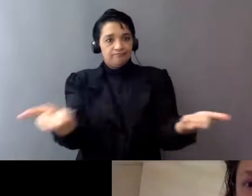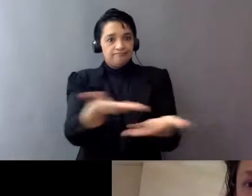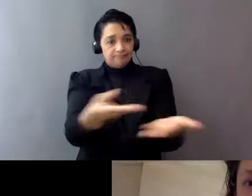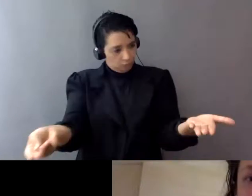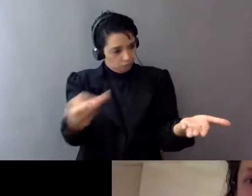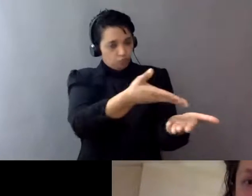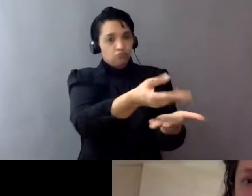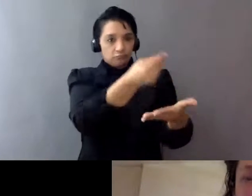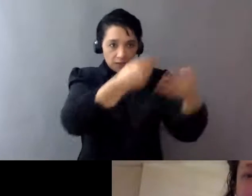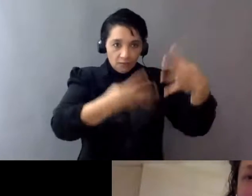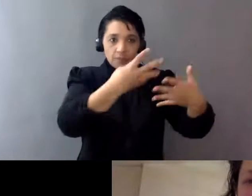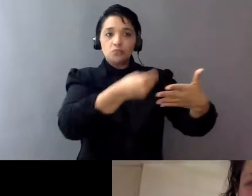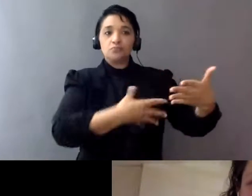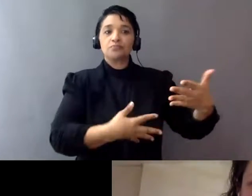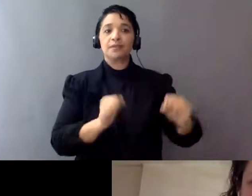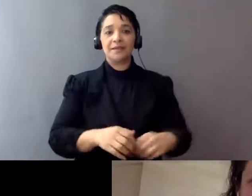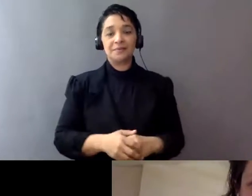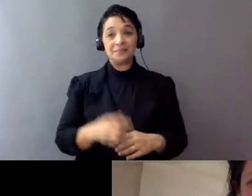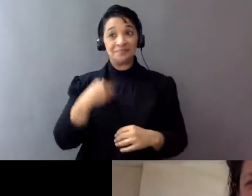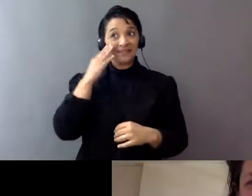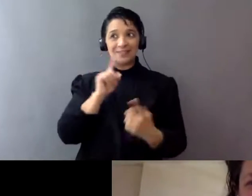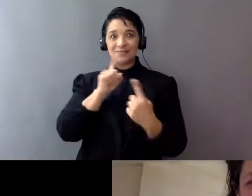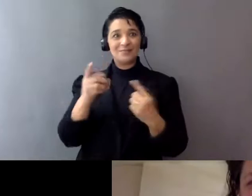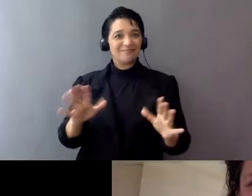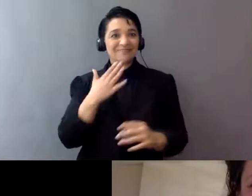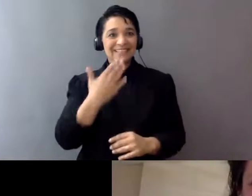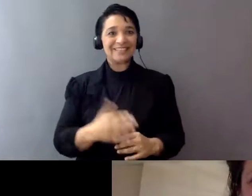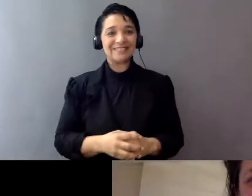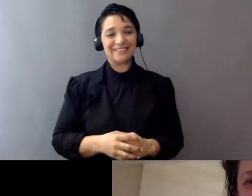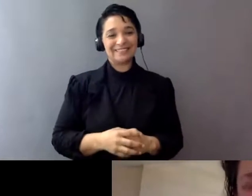And I think that's it.